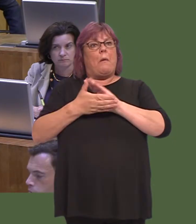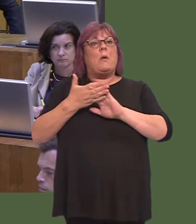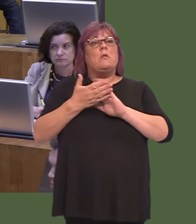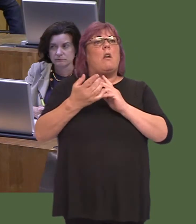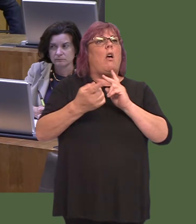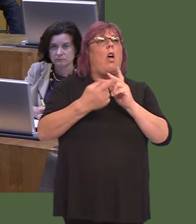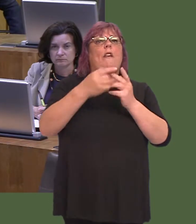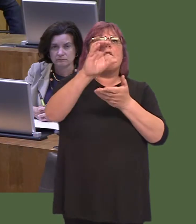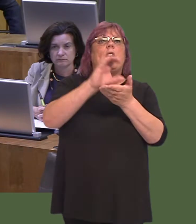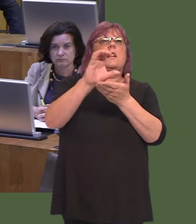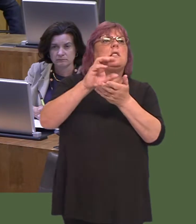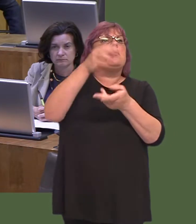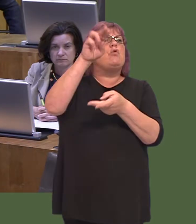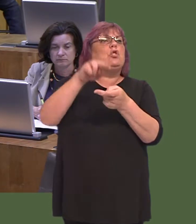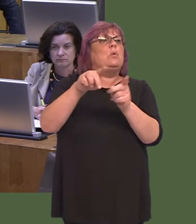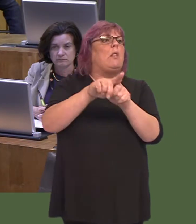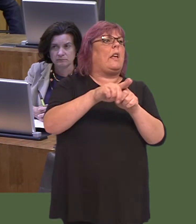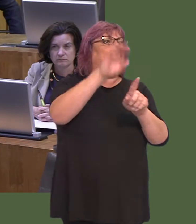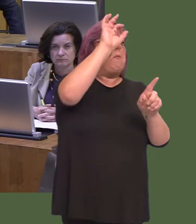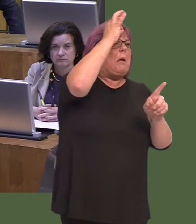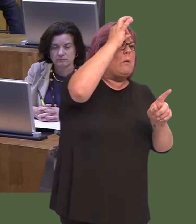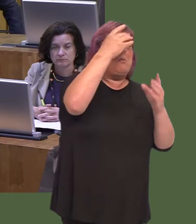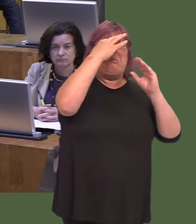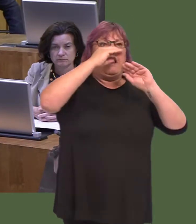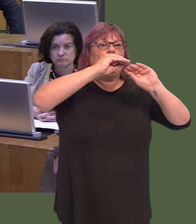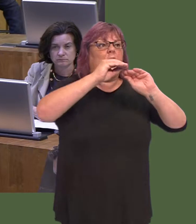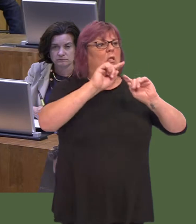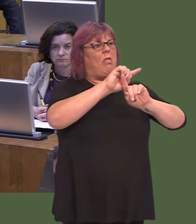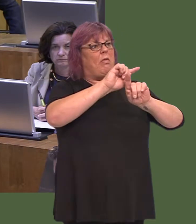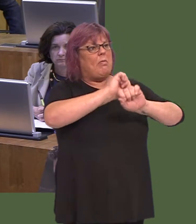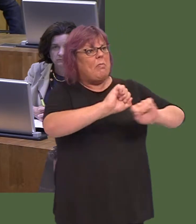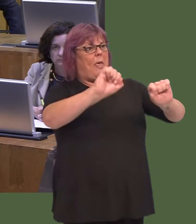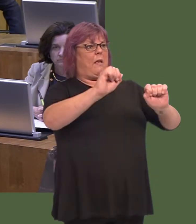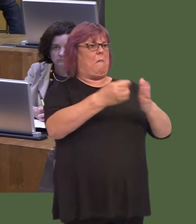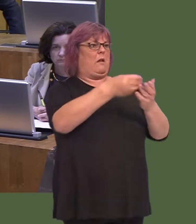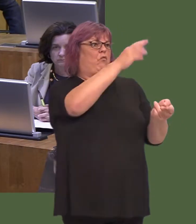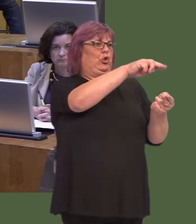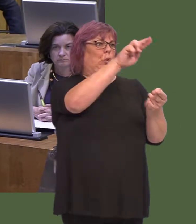decreases everywhere elseóin local government, in education, in all those areas that are devolved.